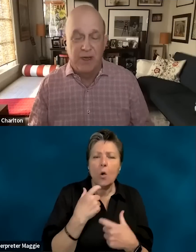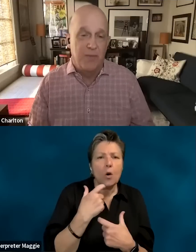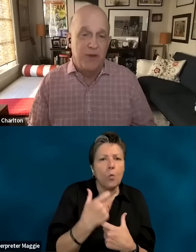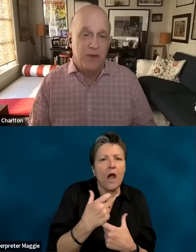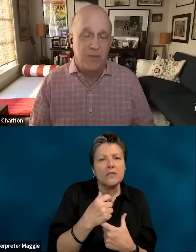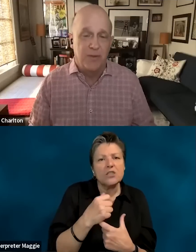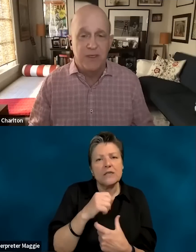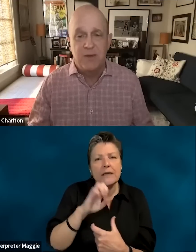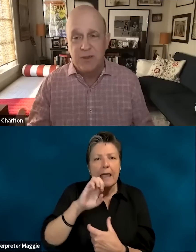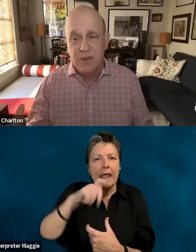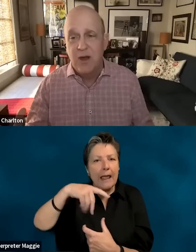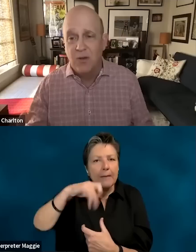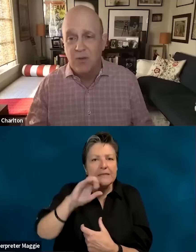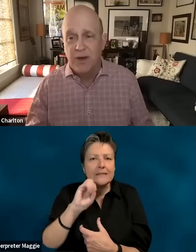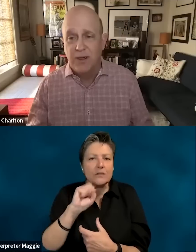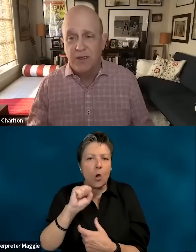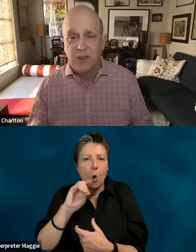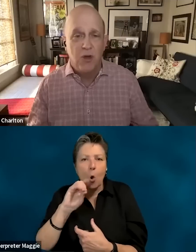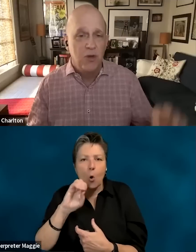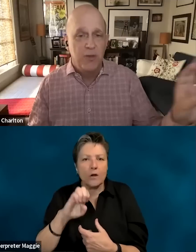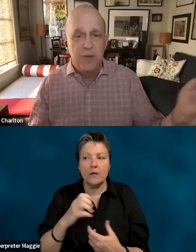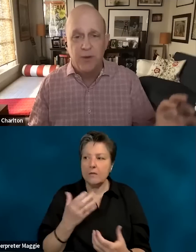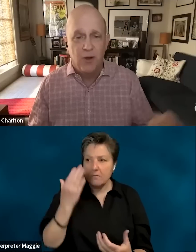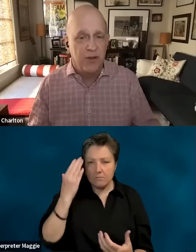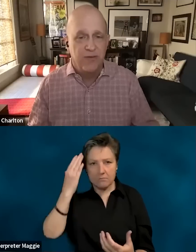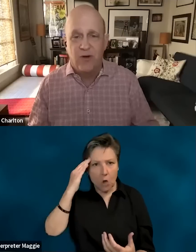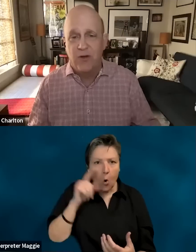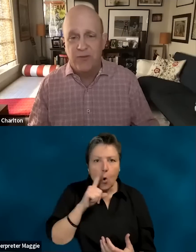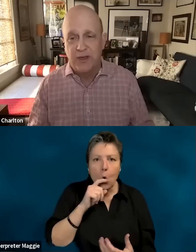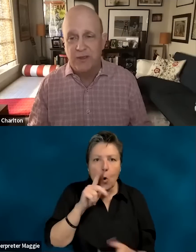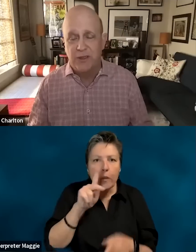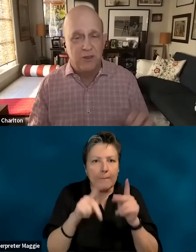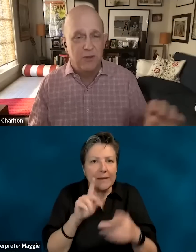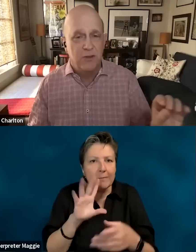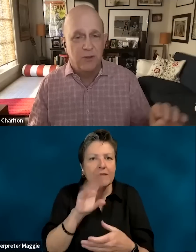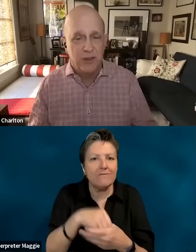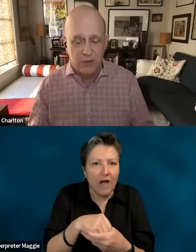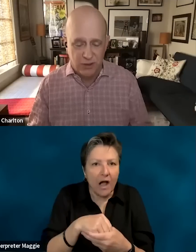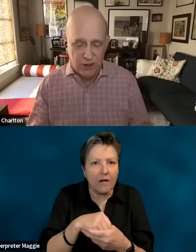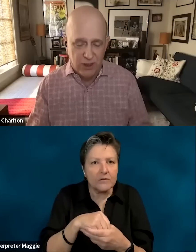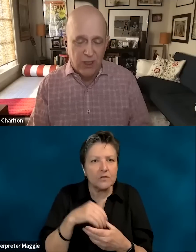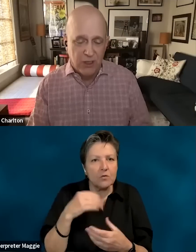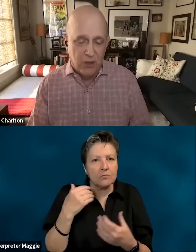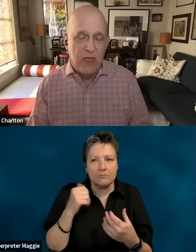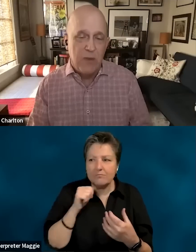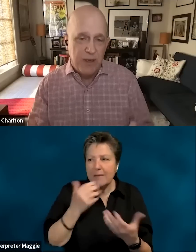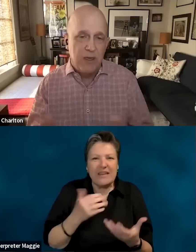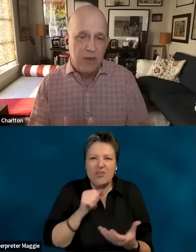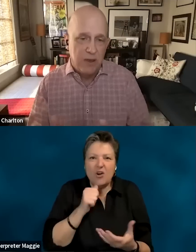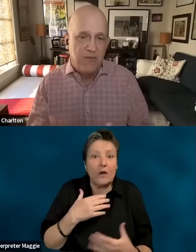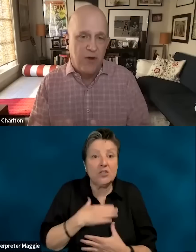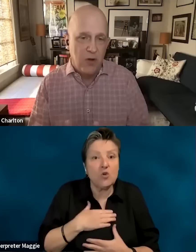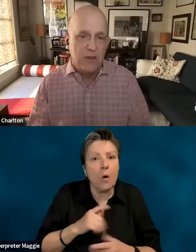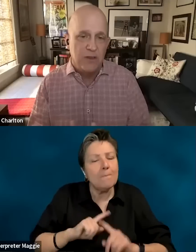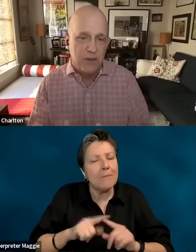It might not be your cup of tea, but know what it is, know who the people are that are involved in it. Just do a little research." So keeping the focus